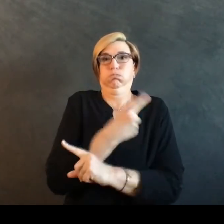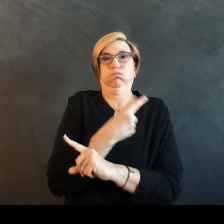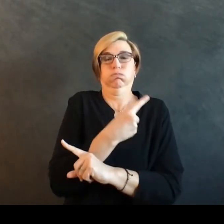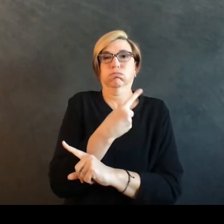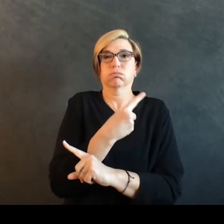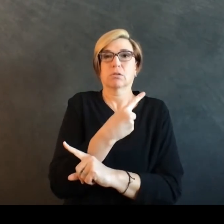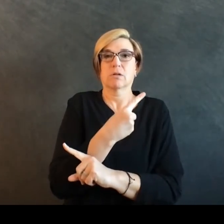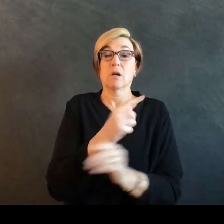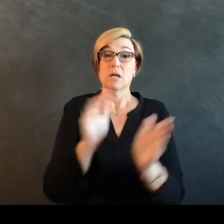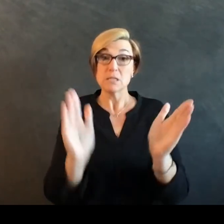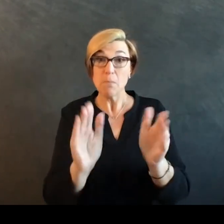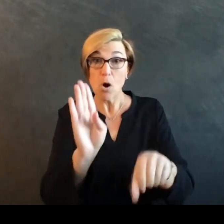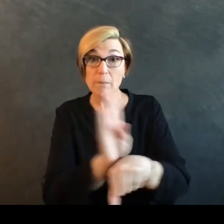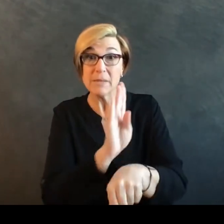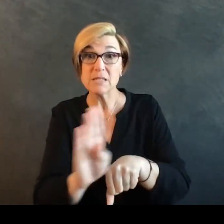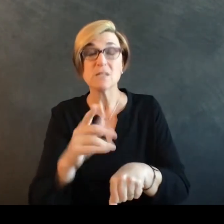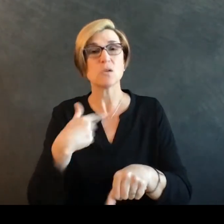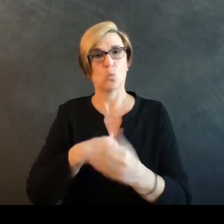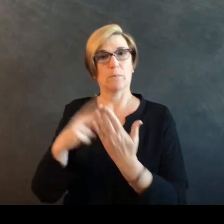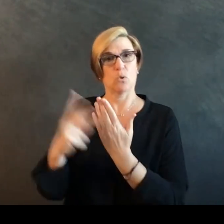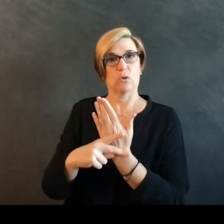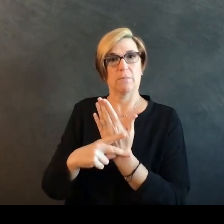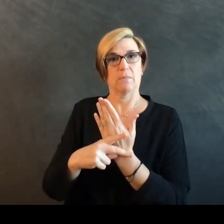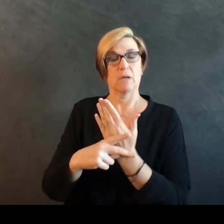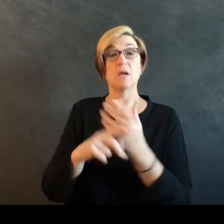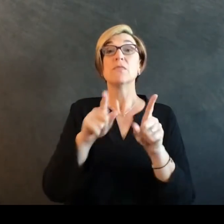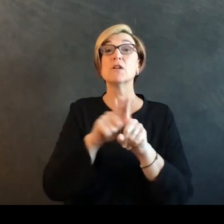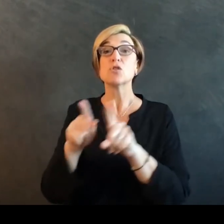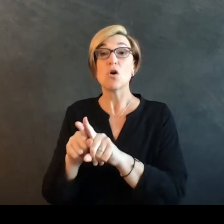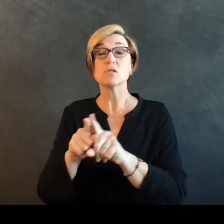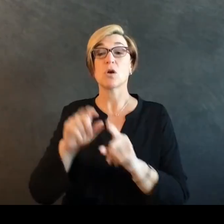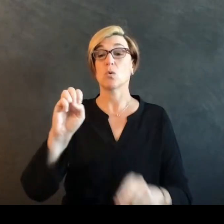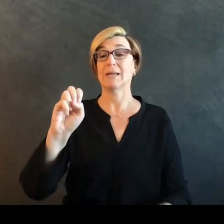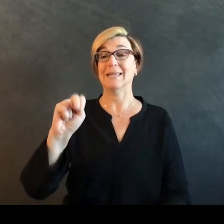deposit there's also enhanced unemployment so we realize unfortunately